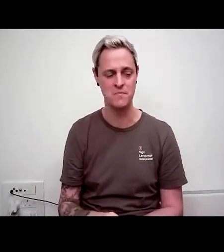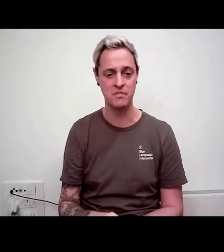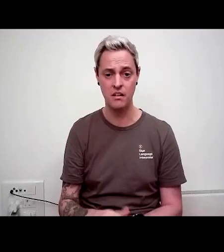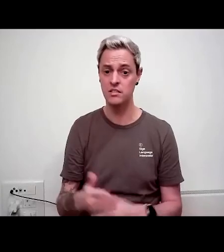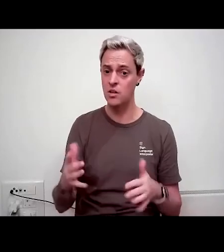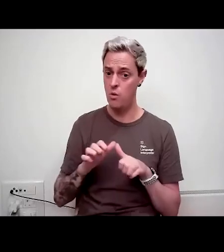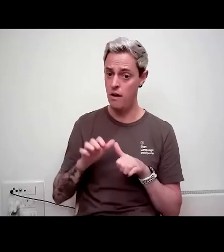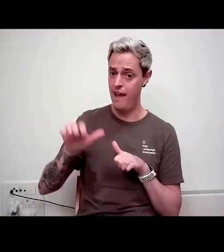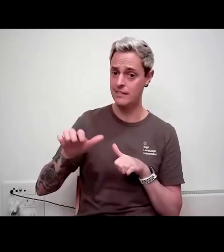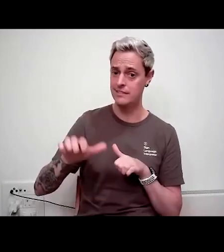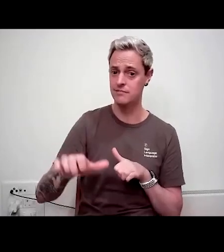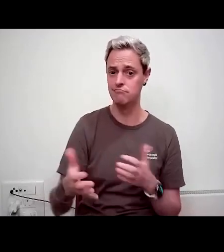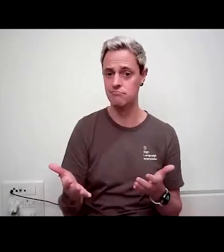We want to invite